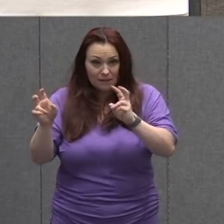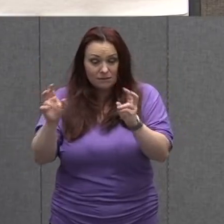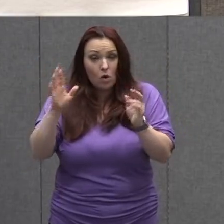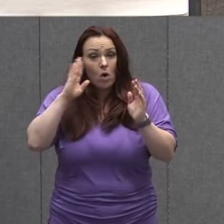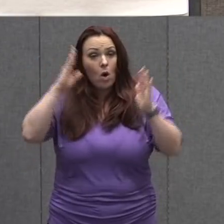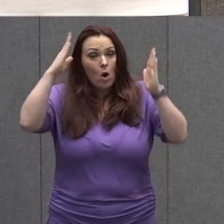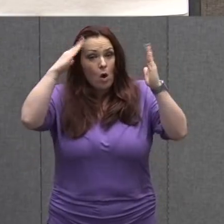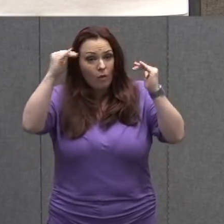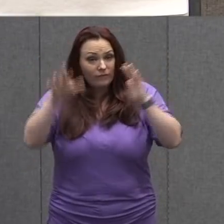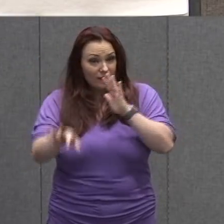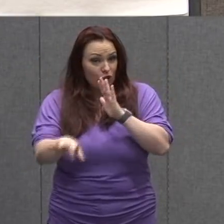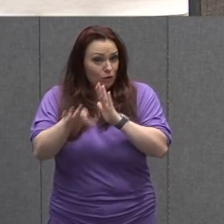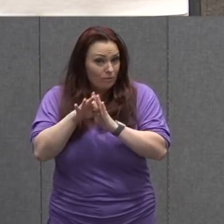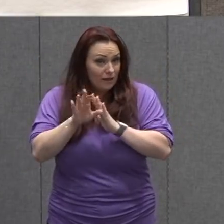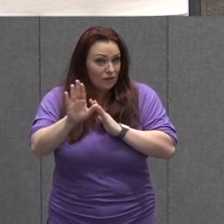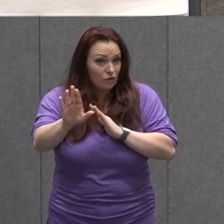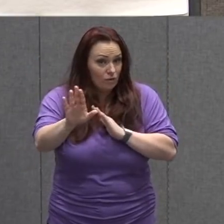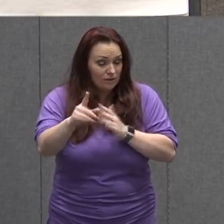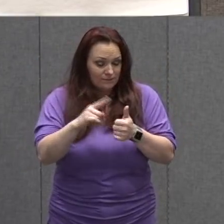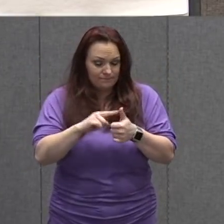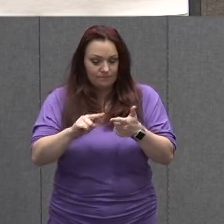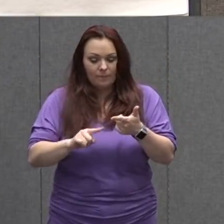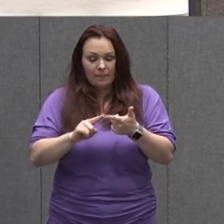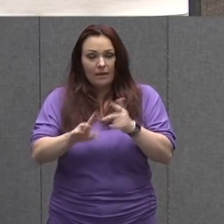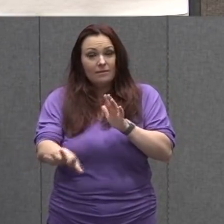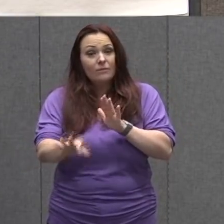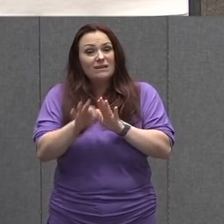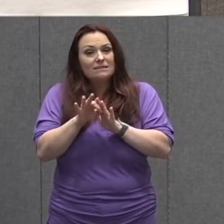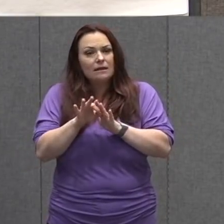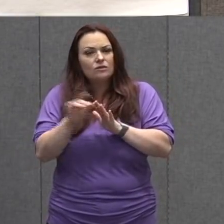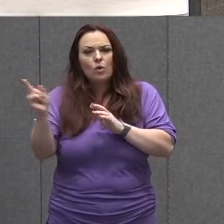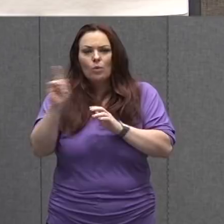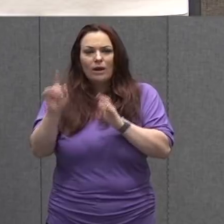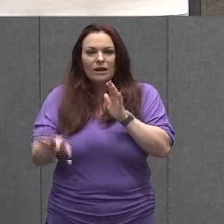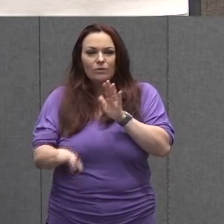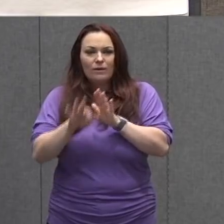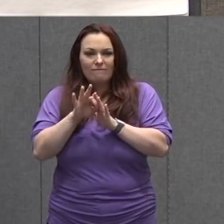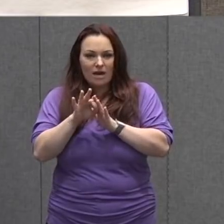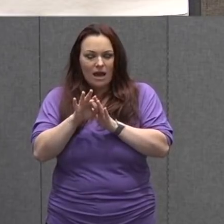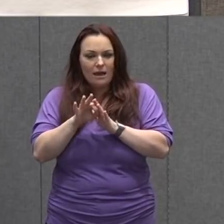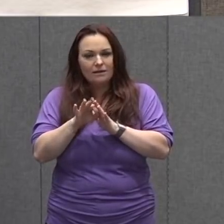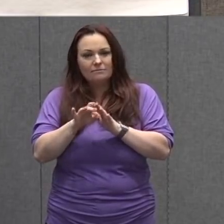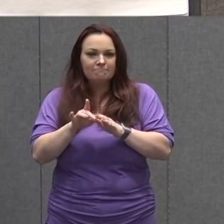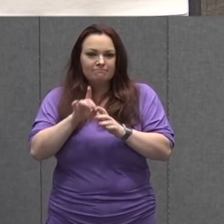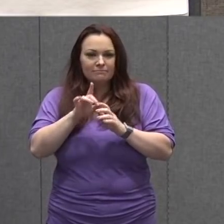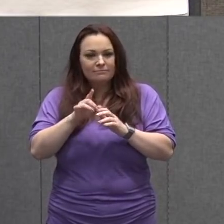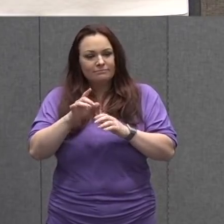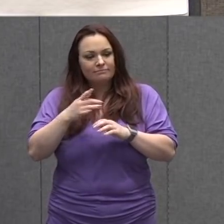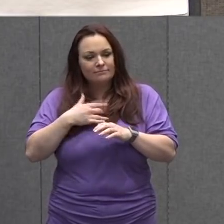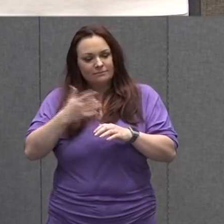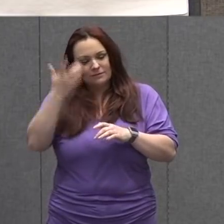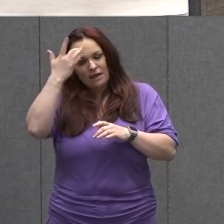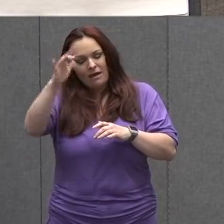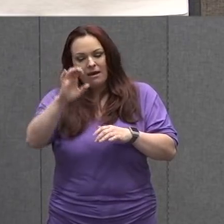Then we selected, we learned how to select credible sources off of the internet, and I hope that you have found